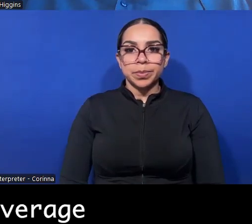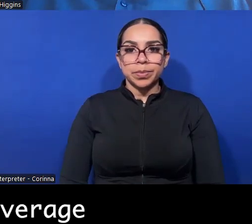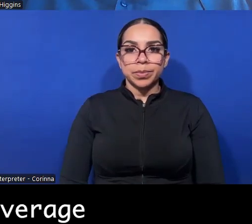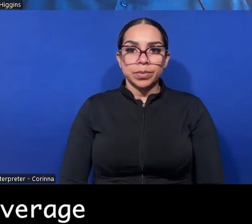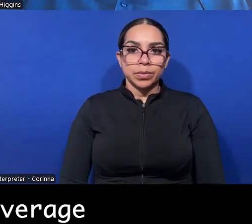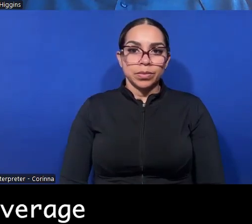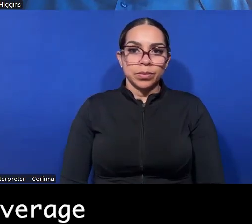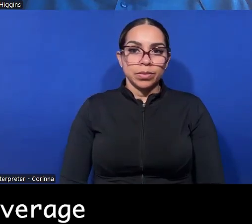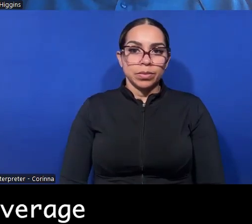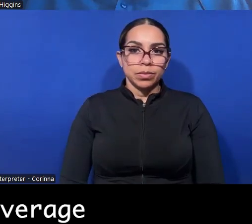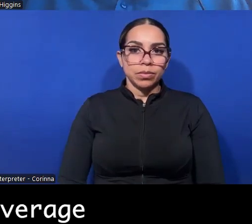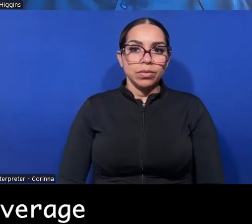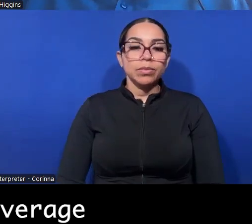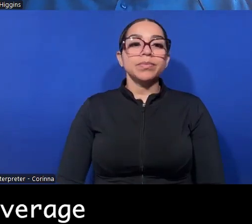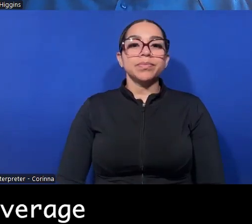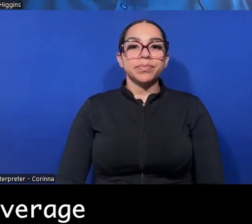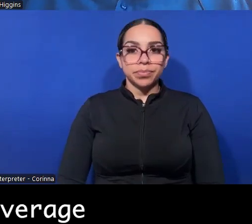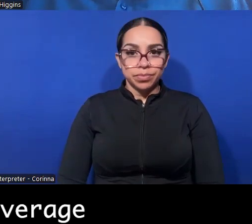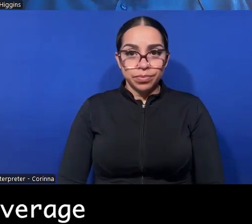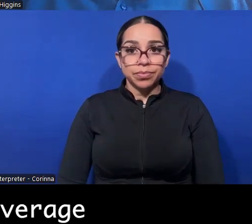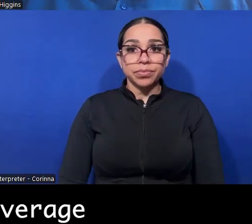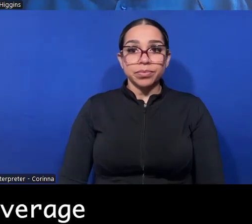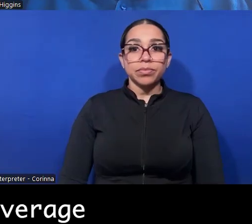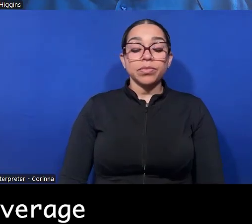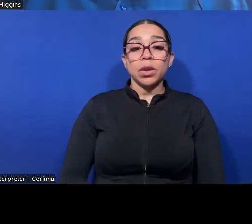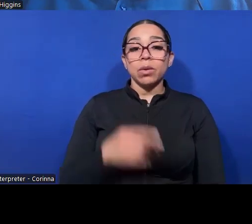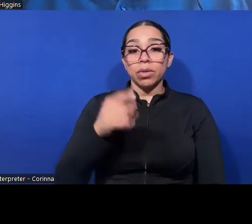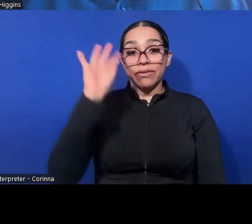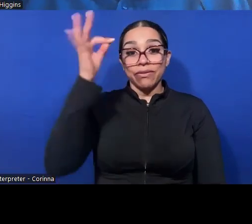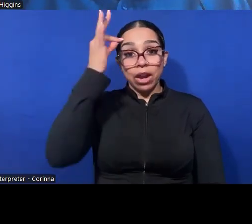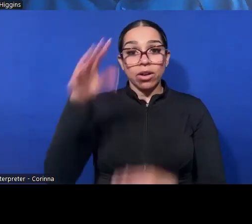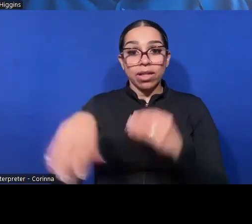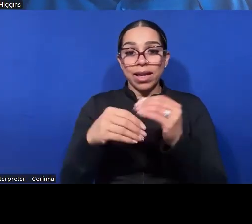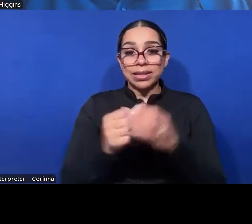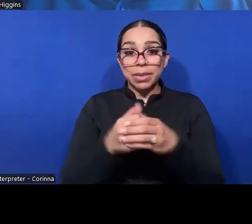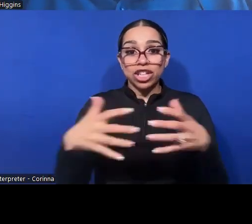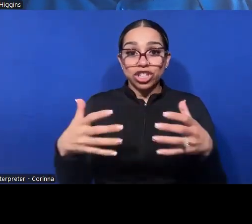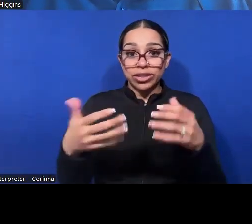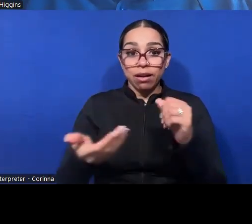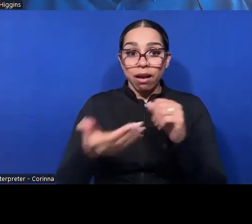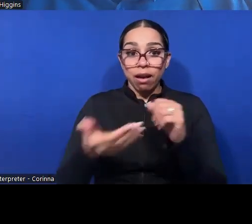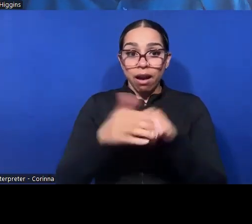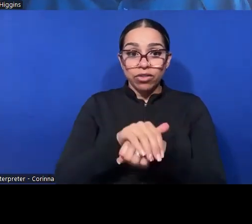So in the federal expansion, coverage is only one month. A retroactive coverage from application.